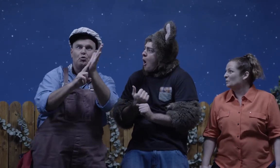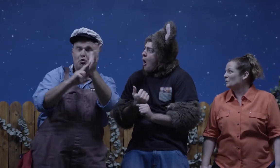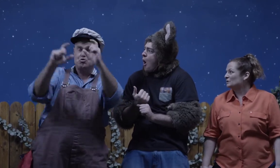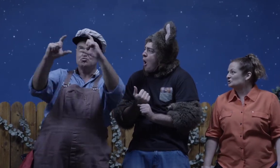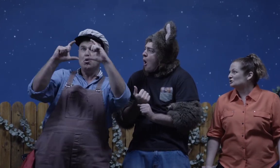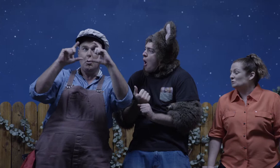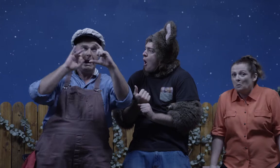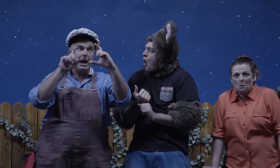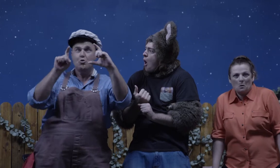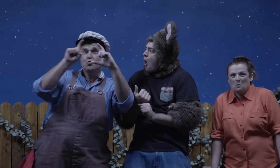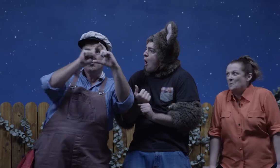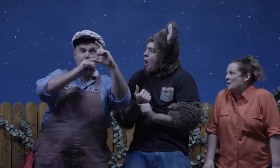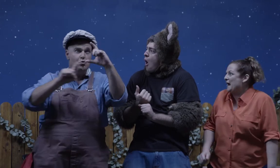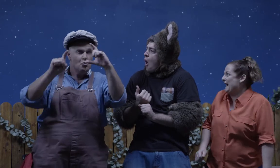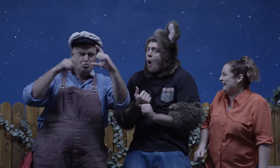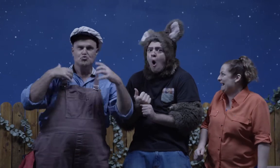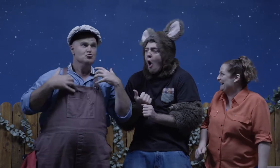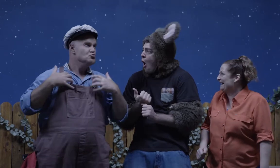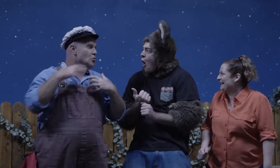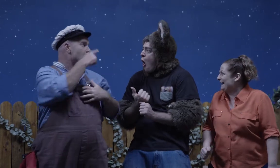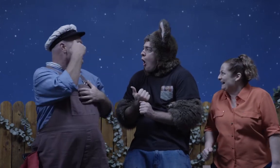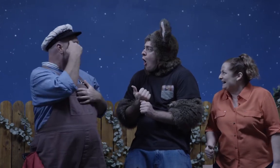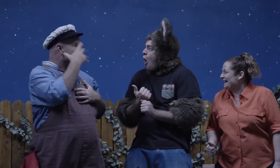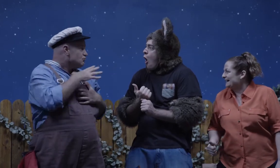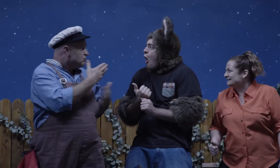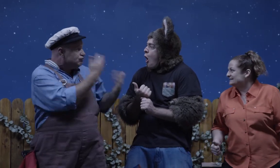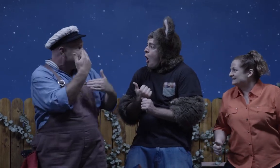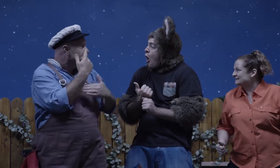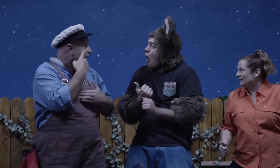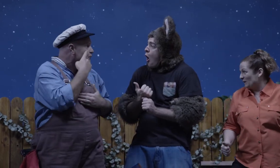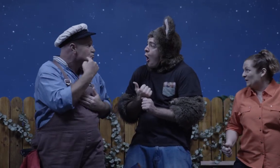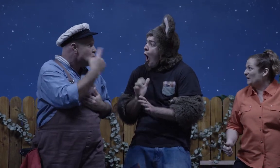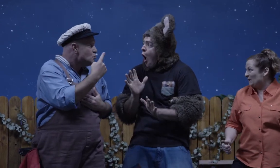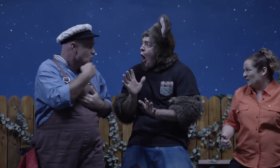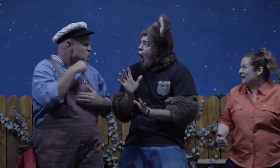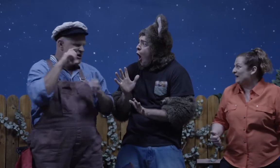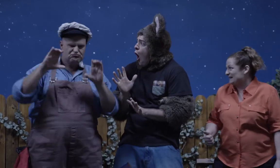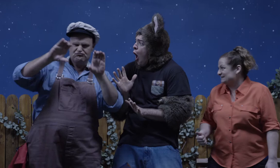so you'll be able to see it a lot better, much clearer. Why don't you come over and have a look tomorrow?